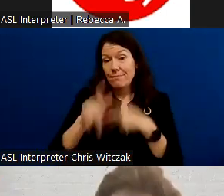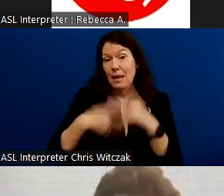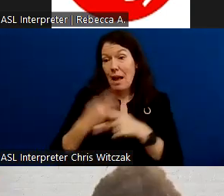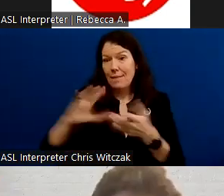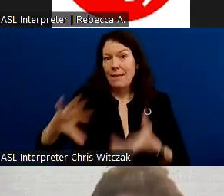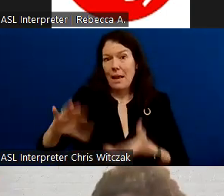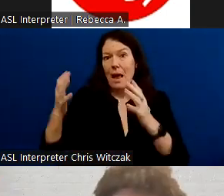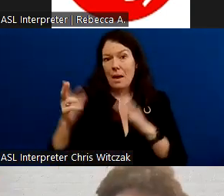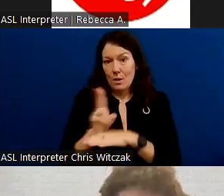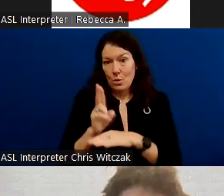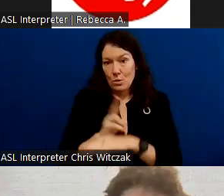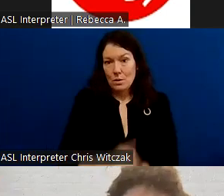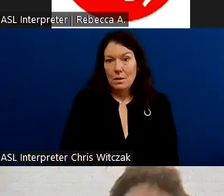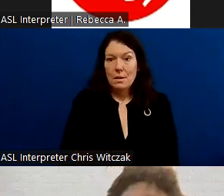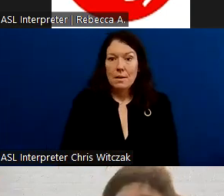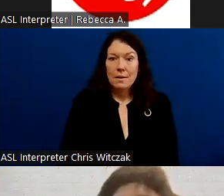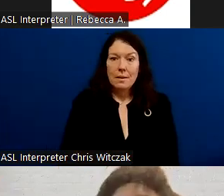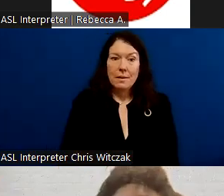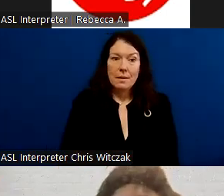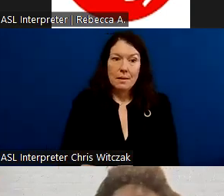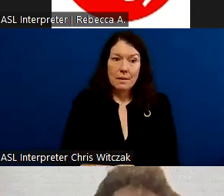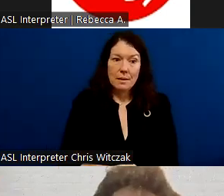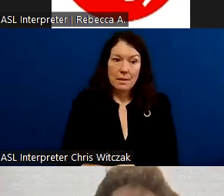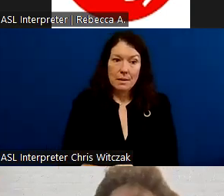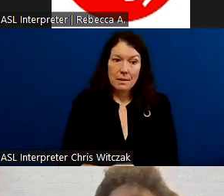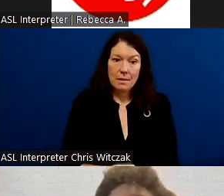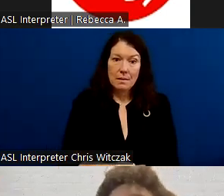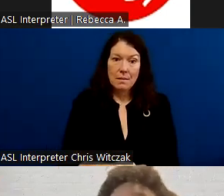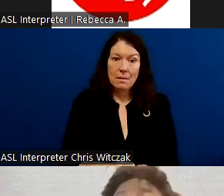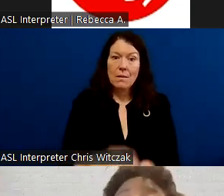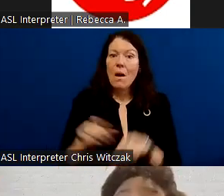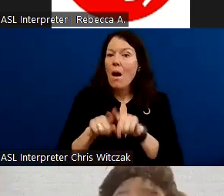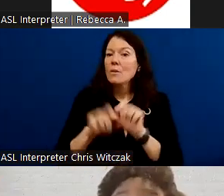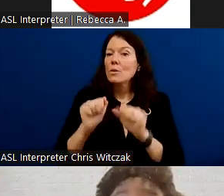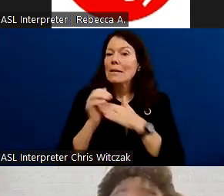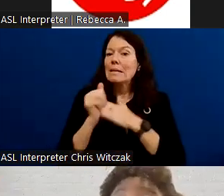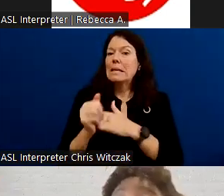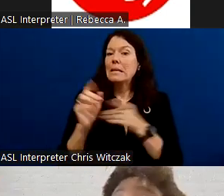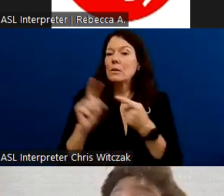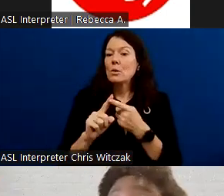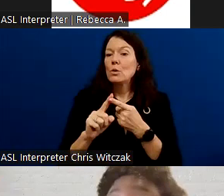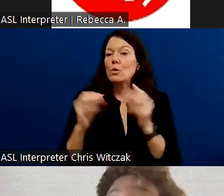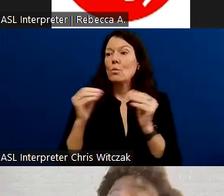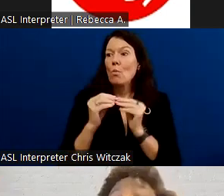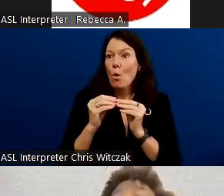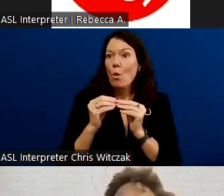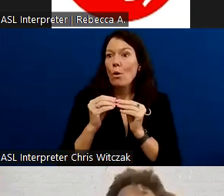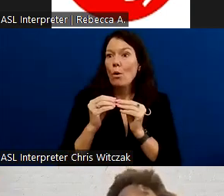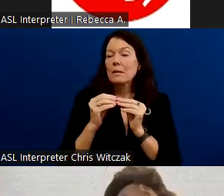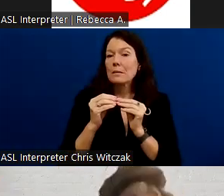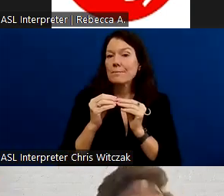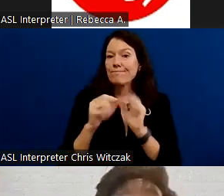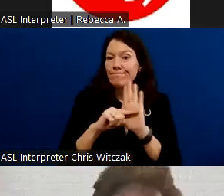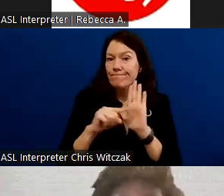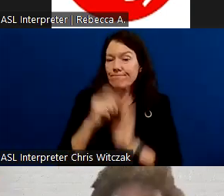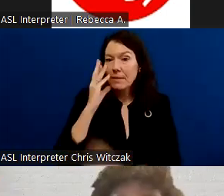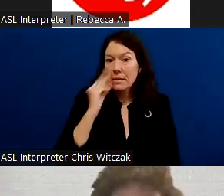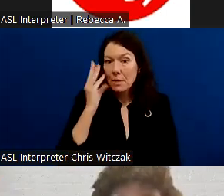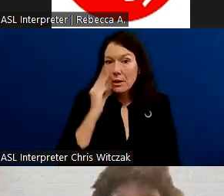um and it can also lead to more distressing substance use experiences like uh overdose